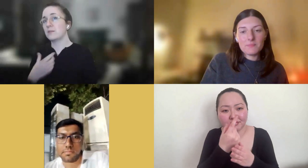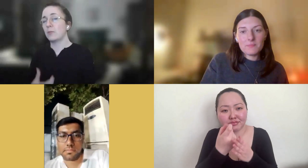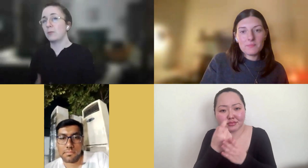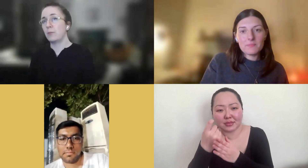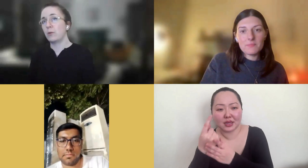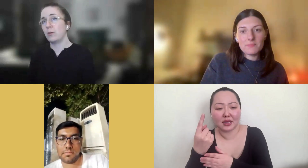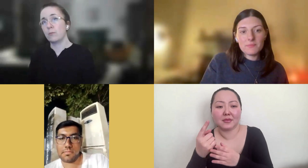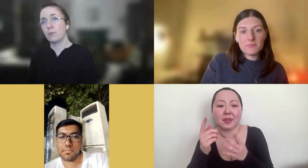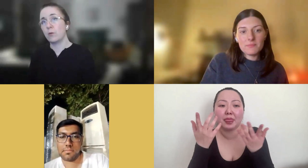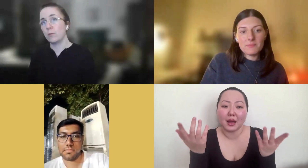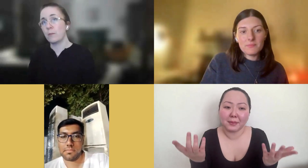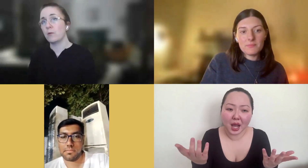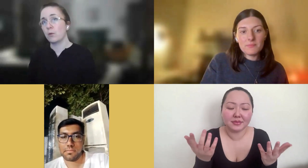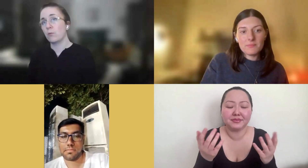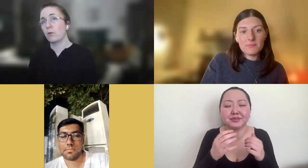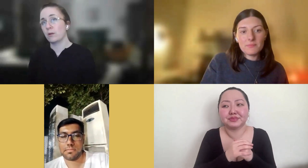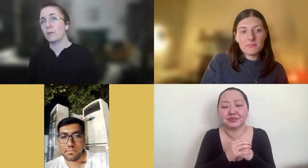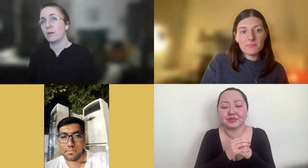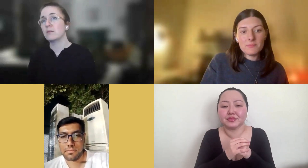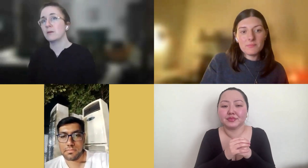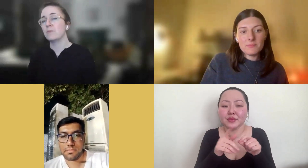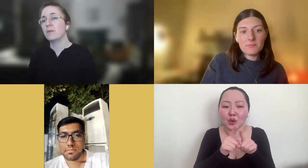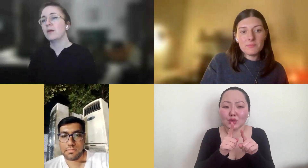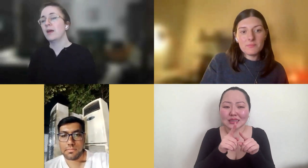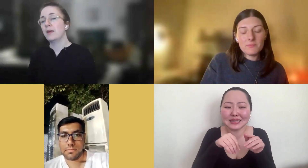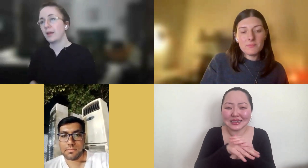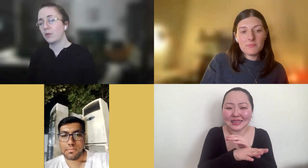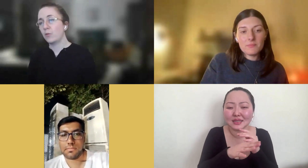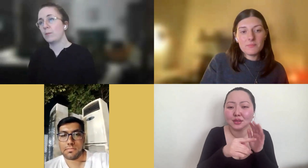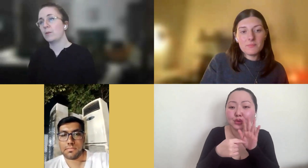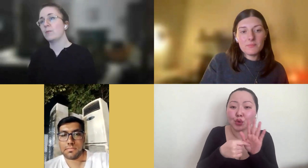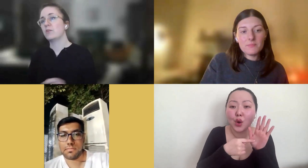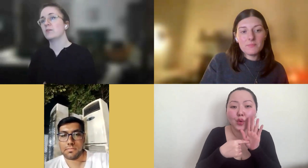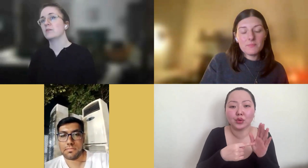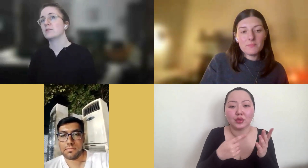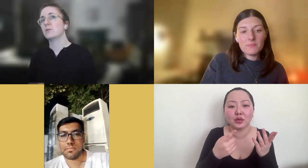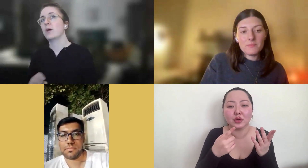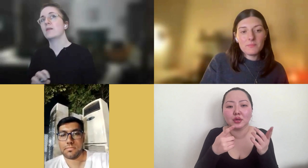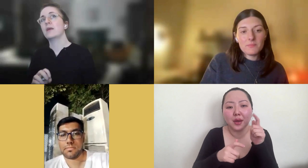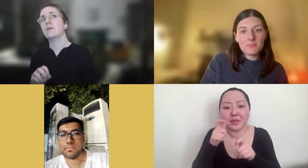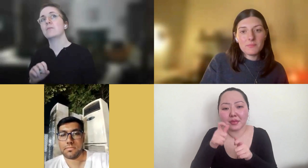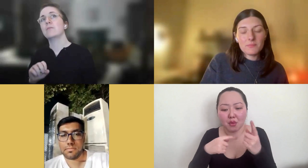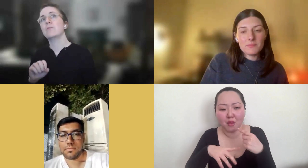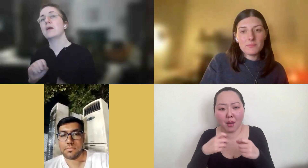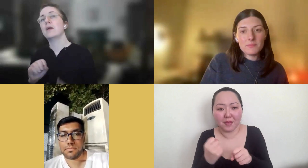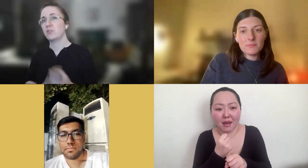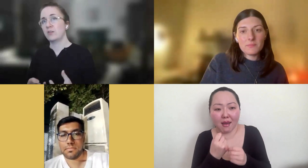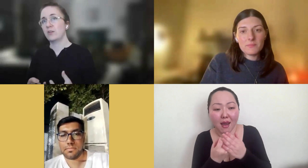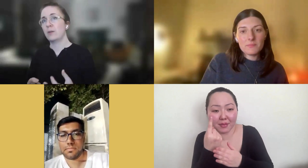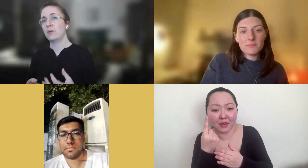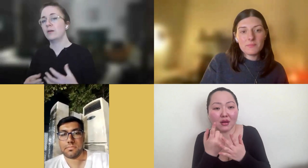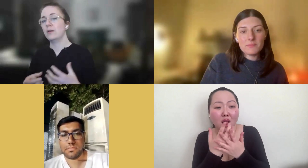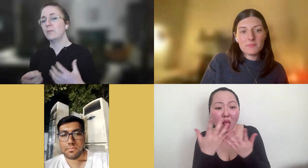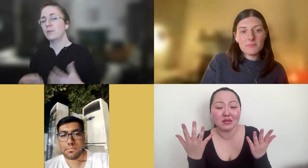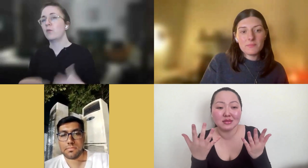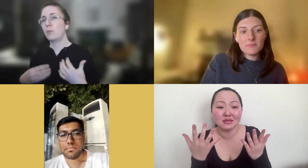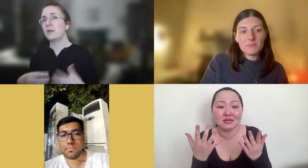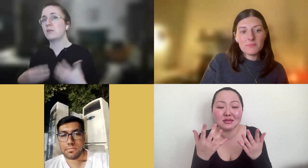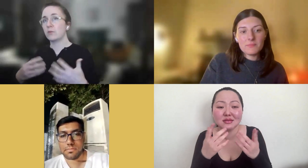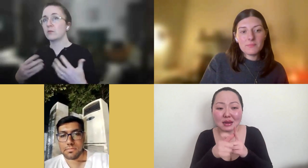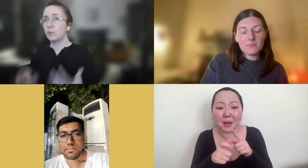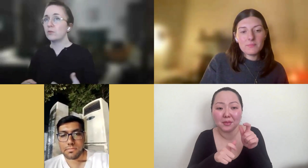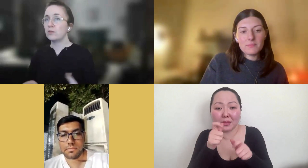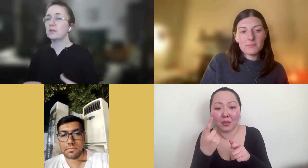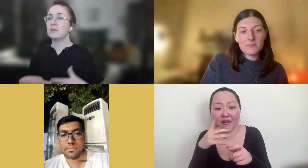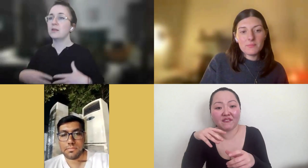is often disabled people who are on that momentum. And it is about getting them supported. But they